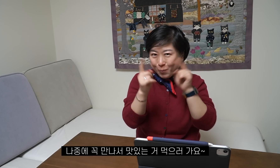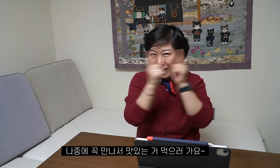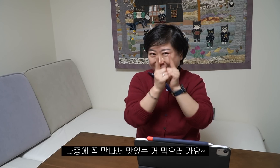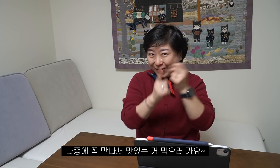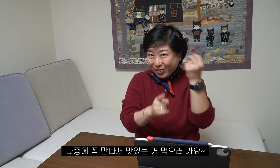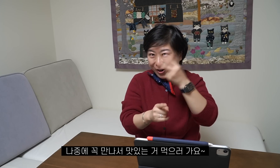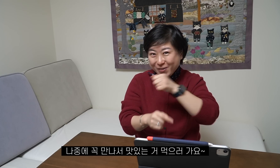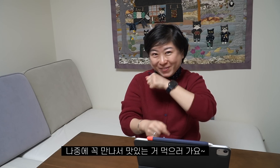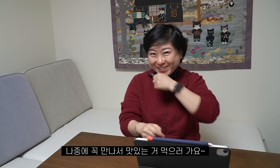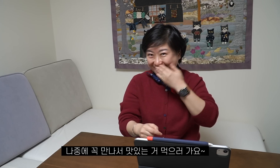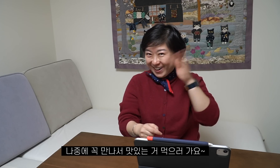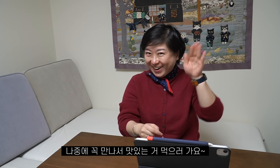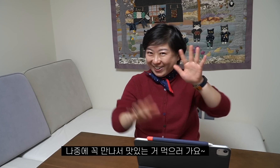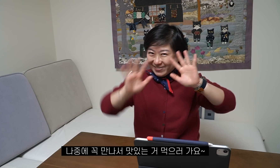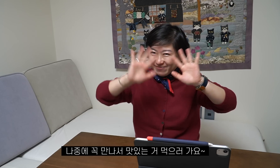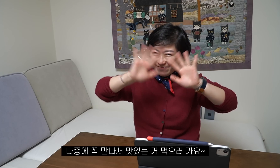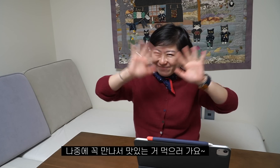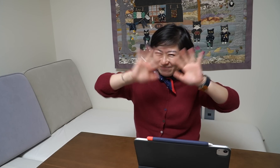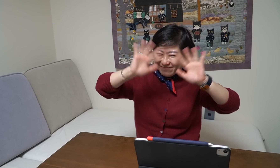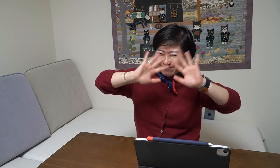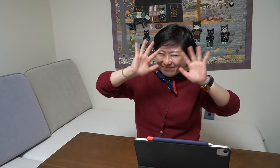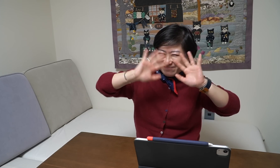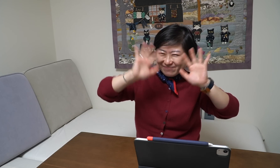let's meet and eat delicious food~